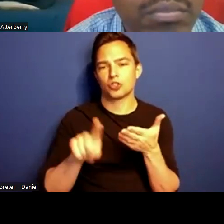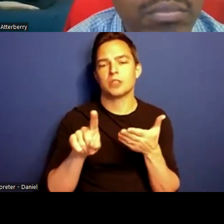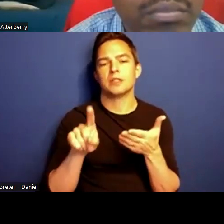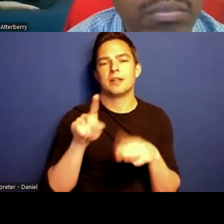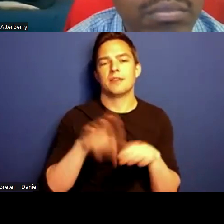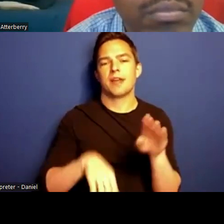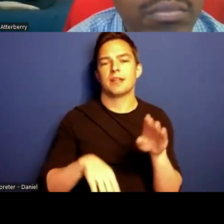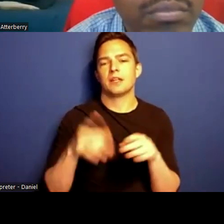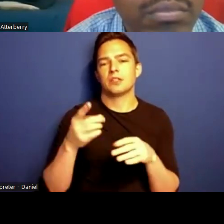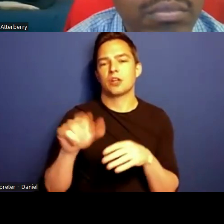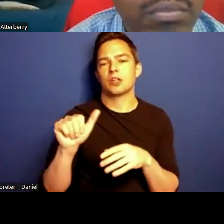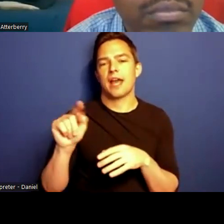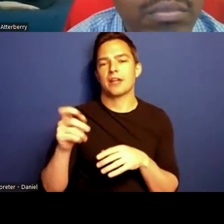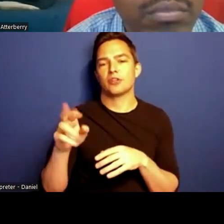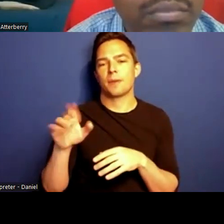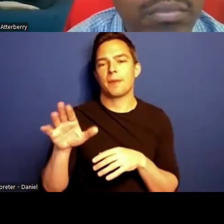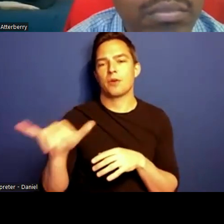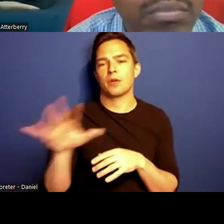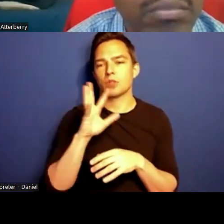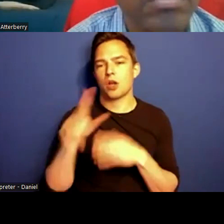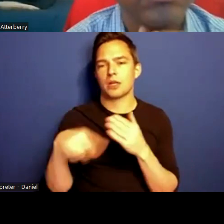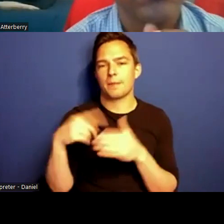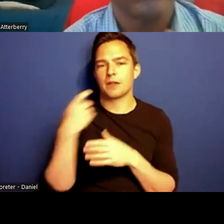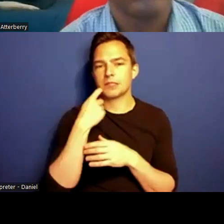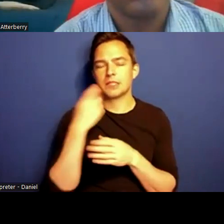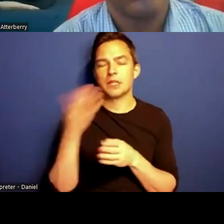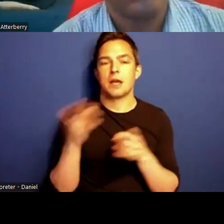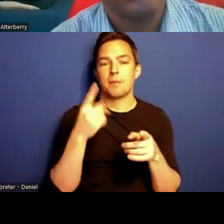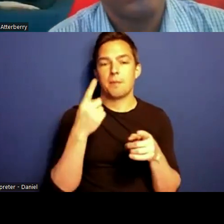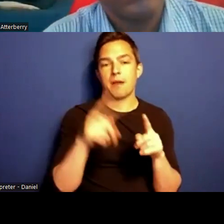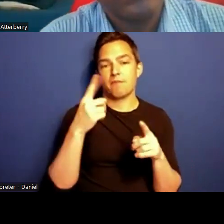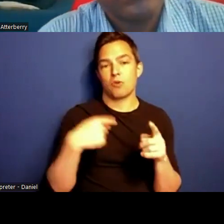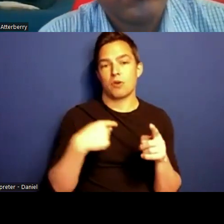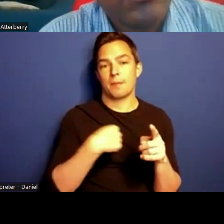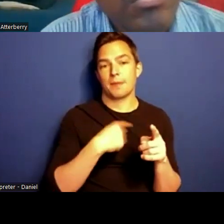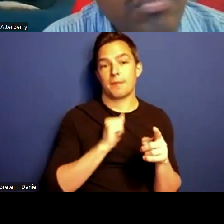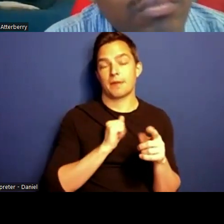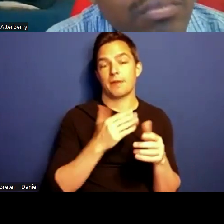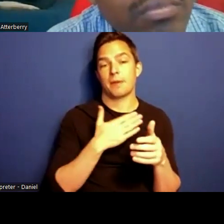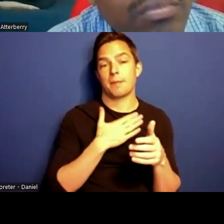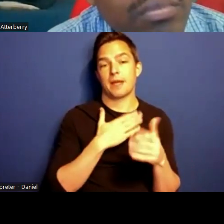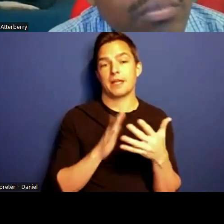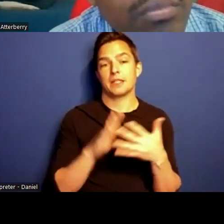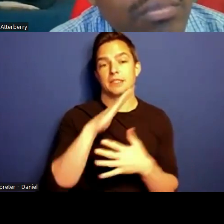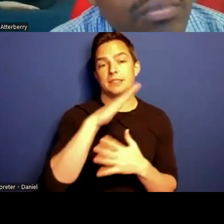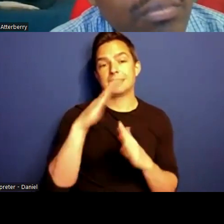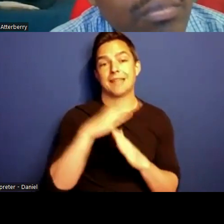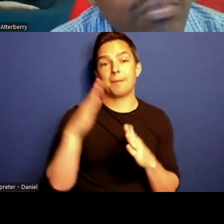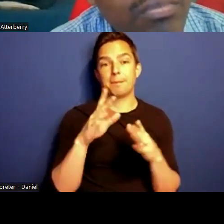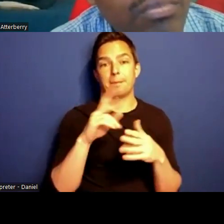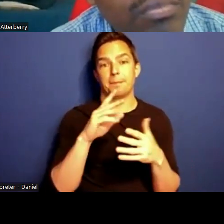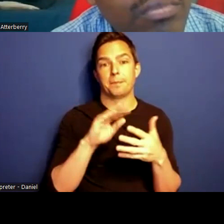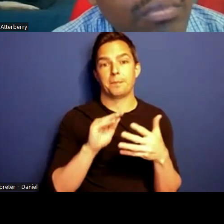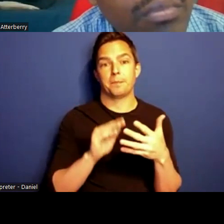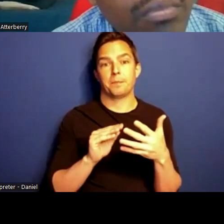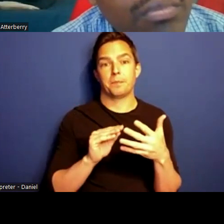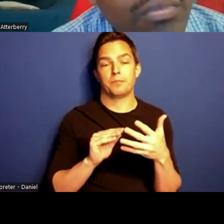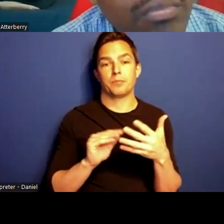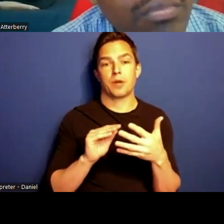talking about. But for me, my top priority with a school is like it's gotta be, I've gotta be able